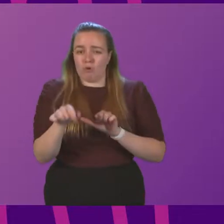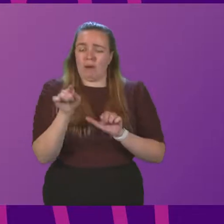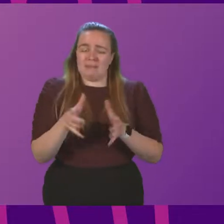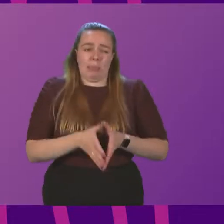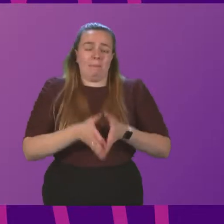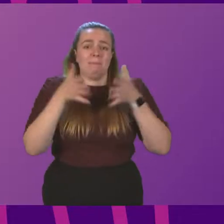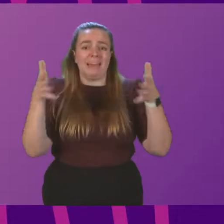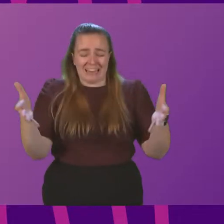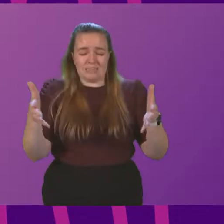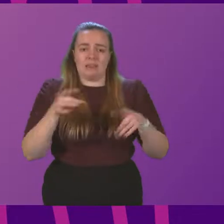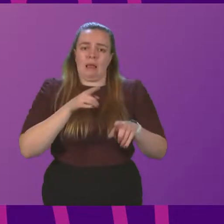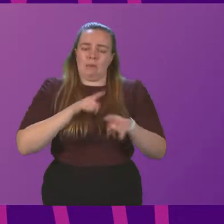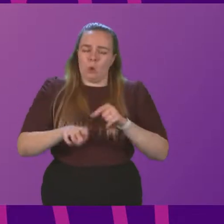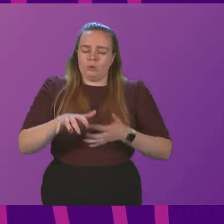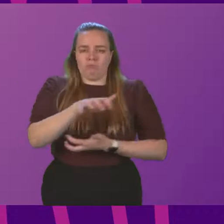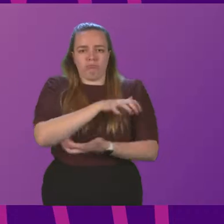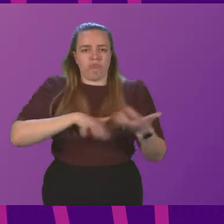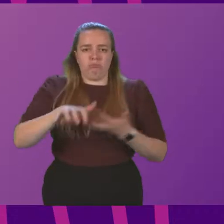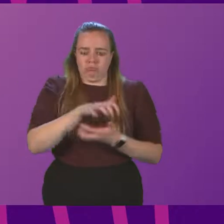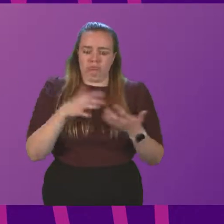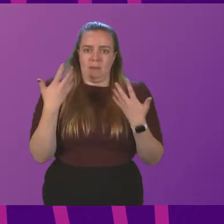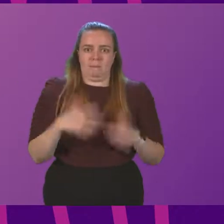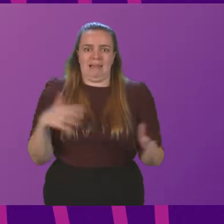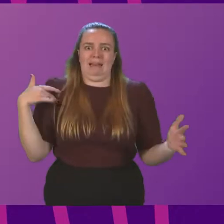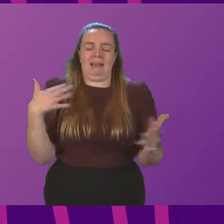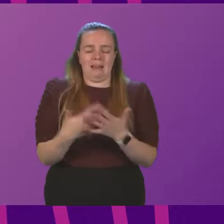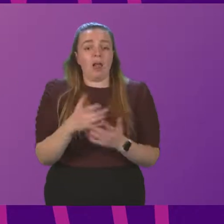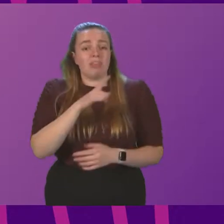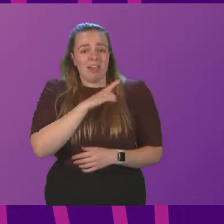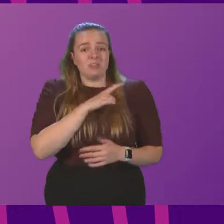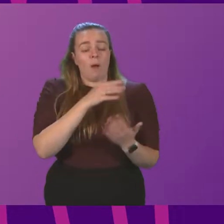and most complex that it has ever been. That is why a guide has been included